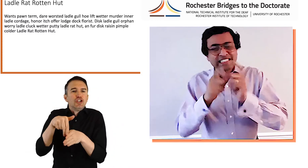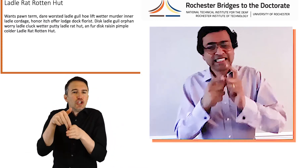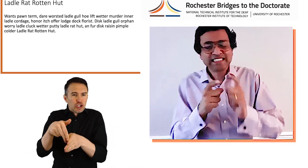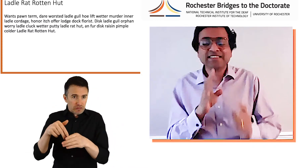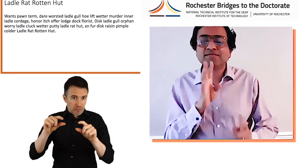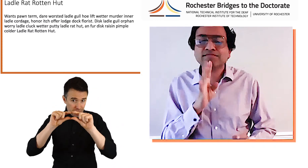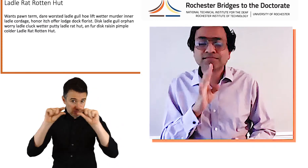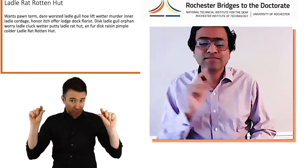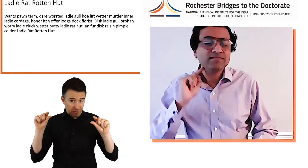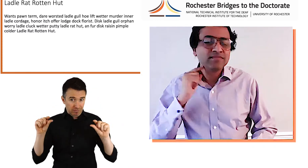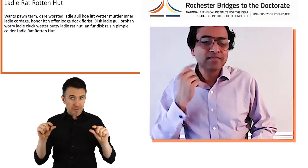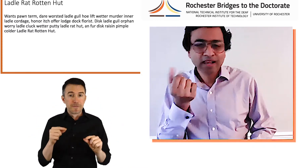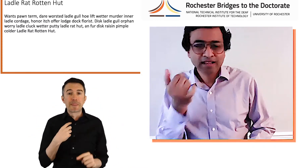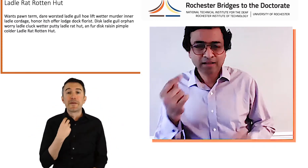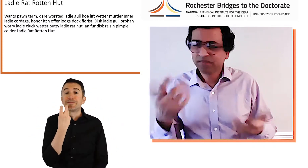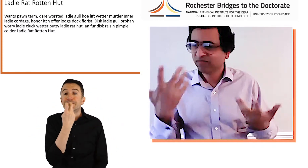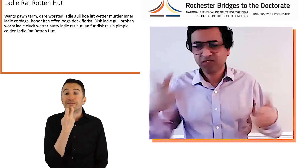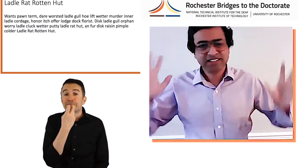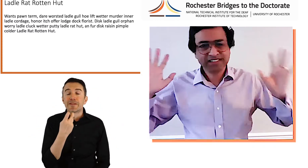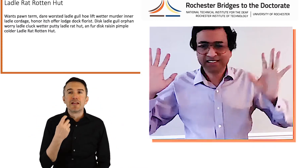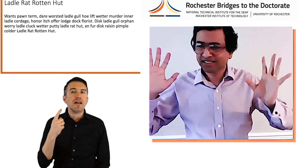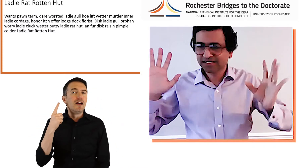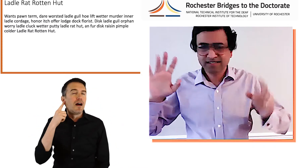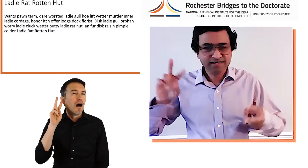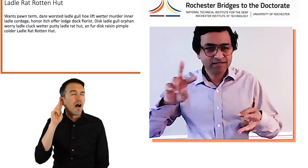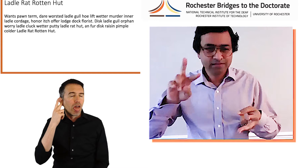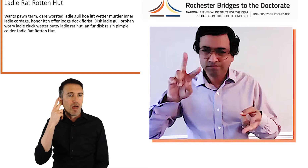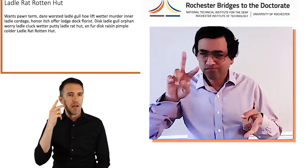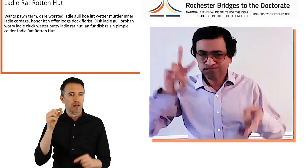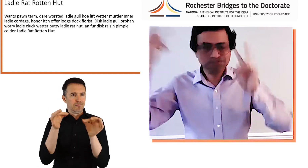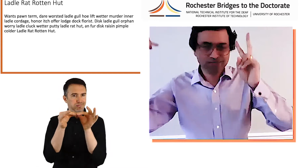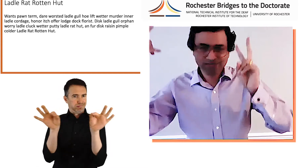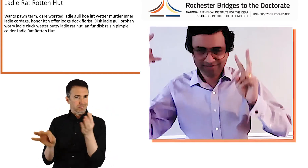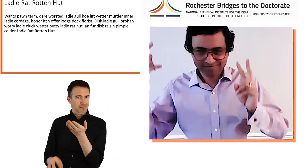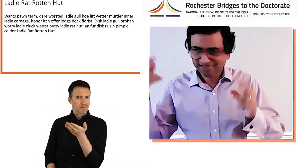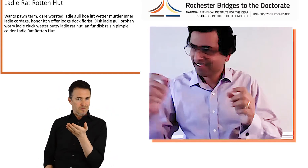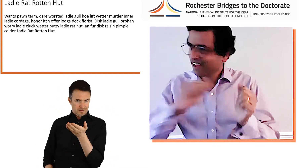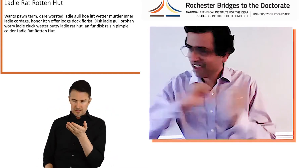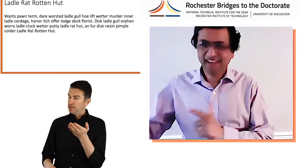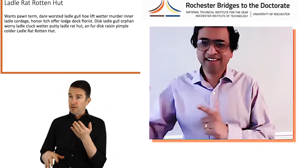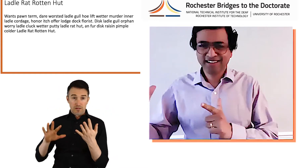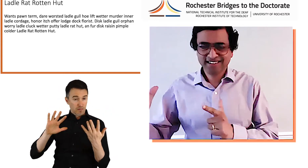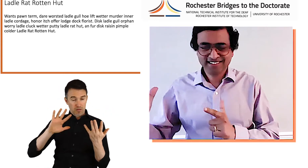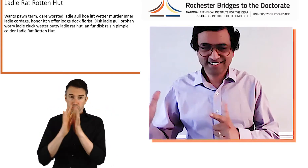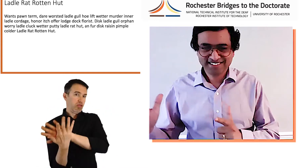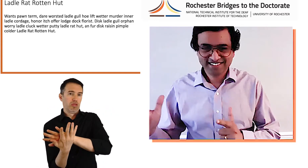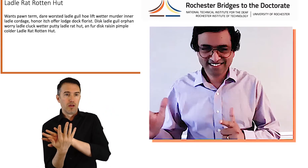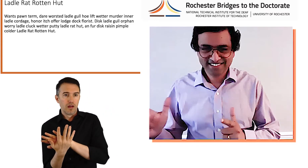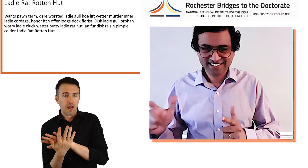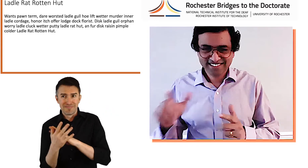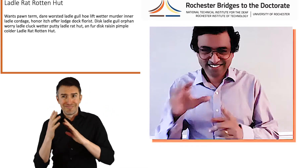If you change the accent or how you speak just a little bit, it can confuse everything.